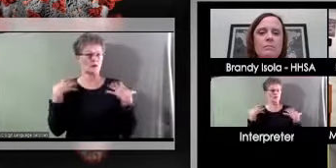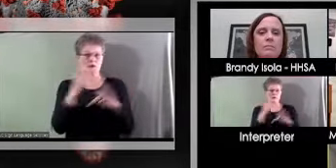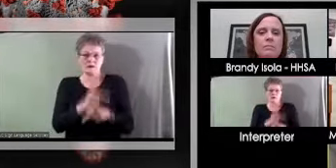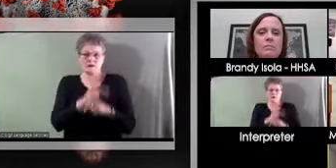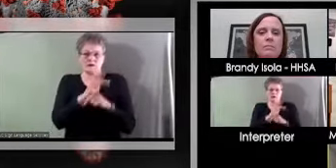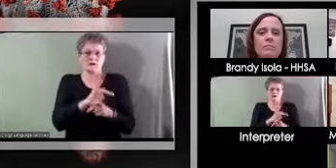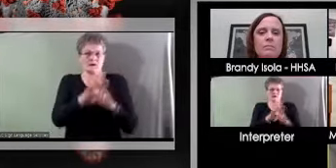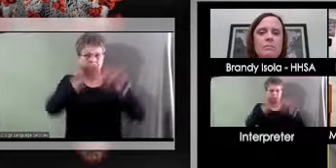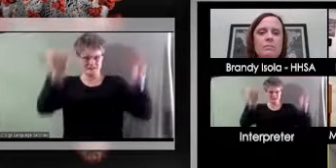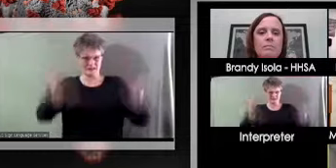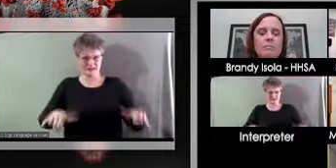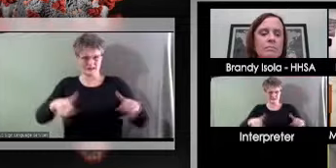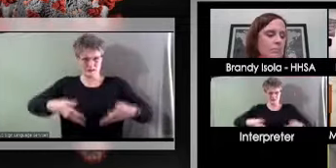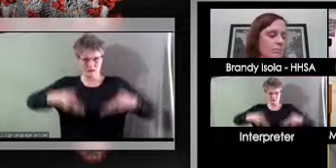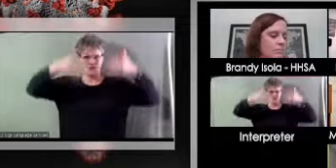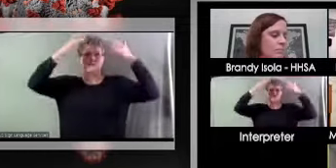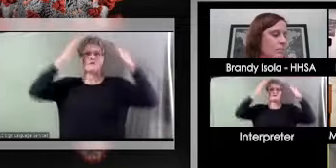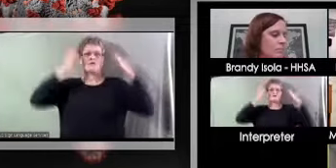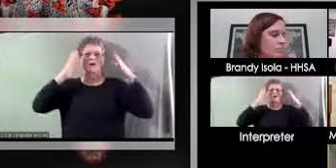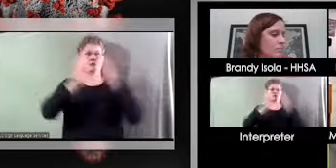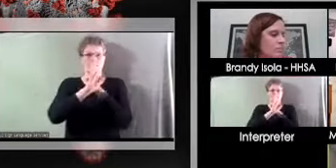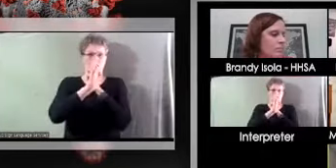I think we're going to have more cases, but my hope is that those are